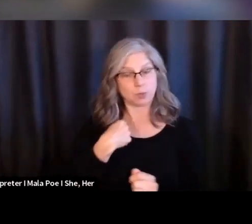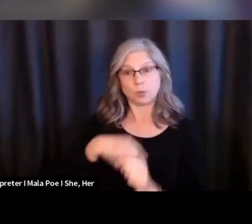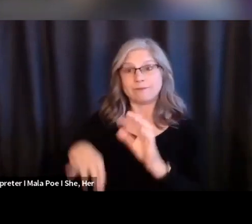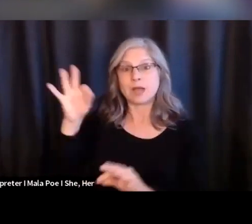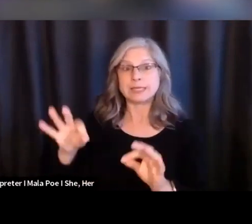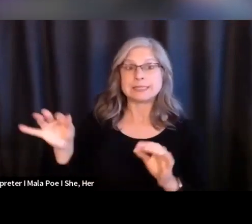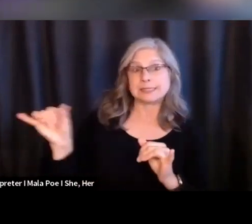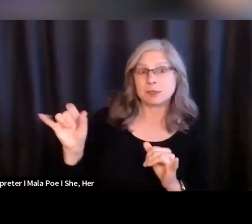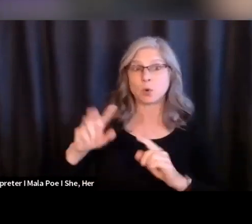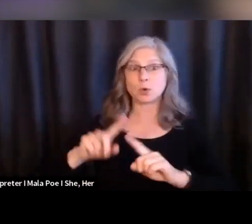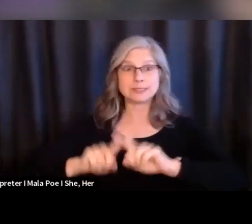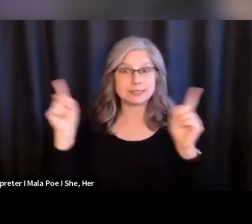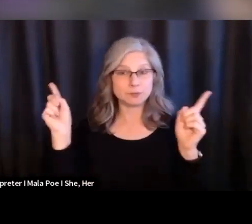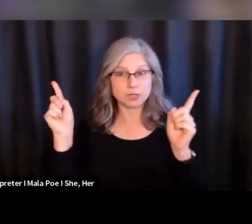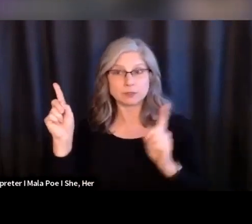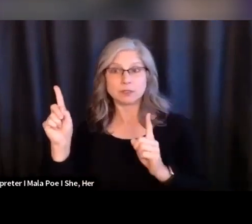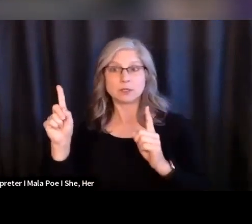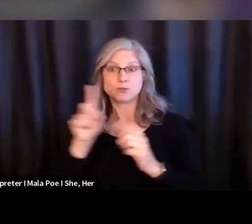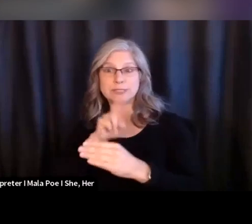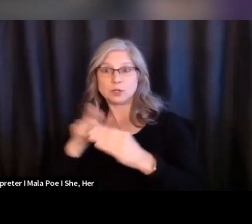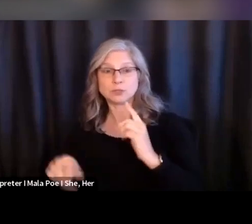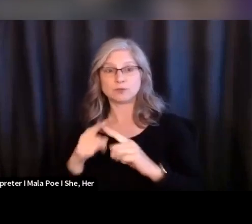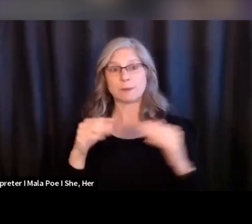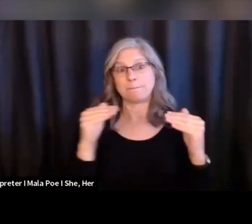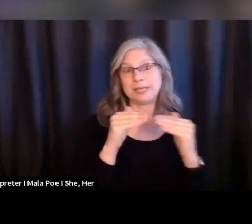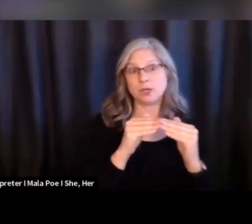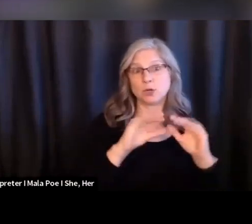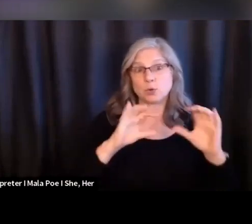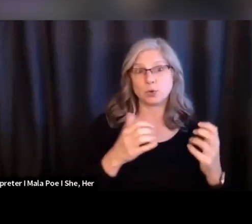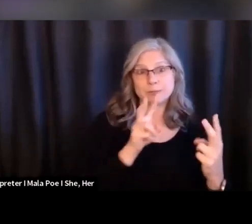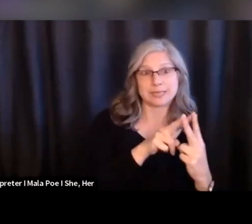“from peer dyads or peer groups like siblings, for example?”